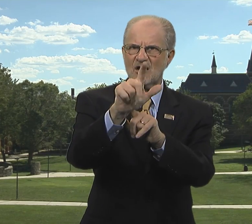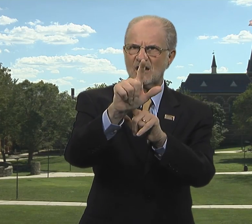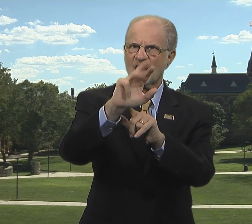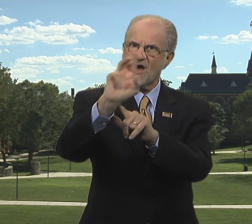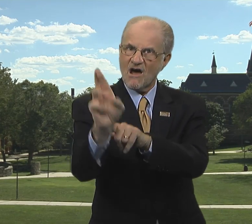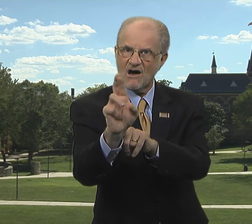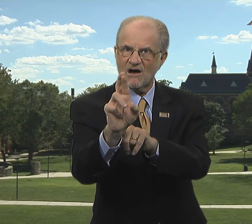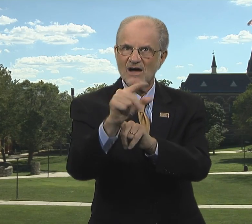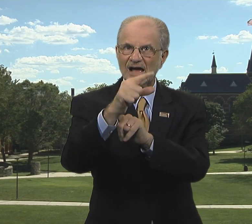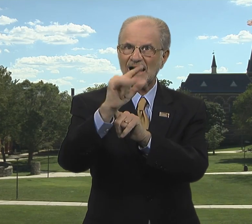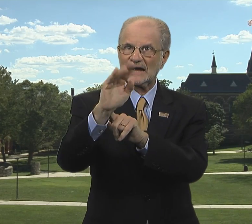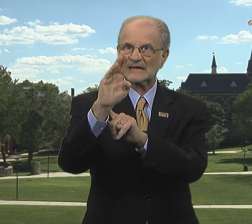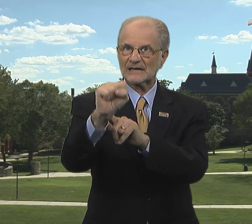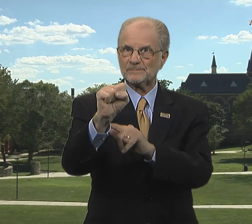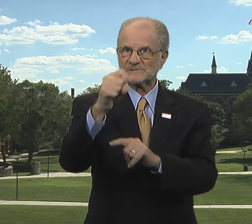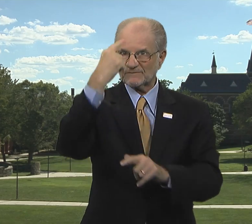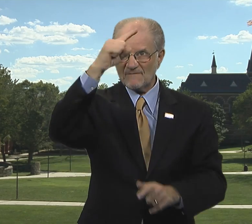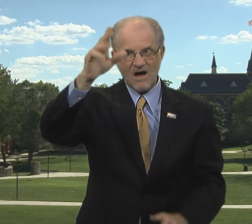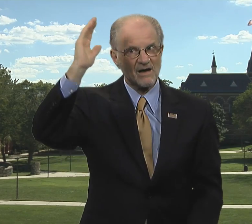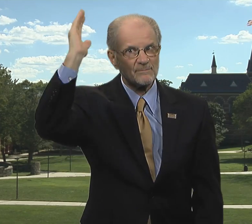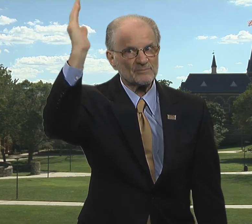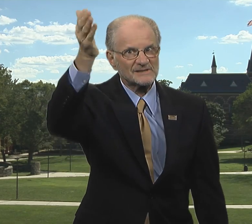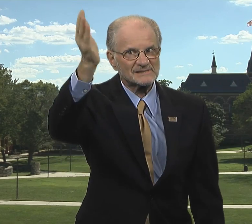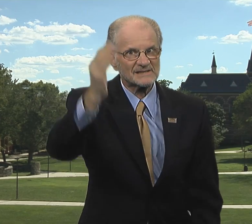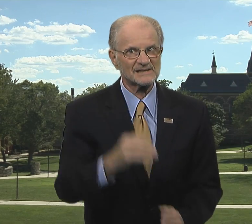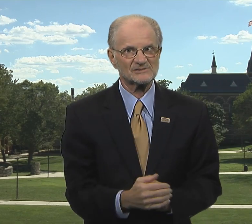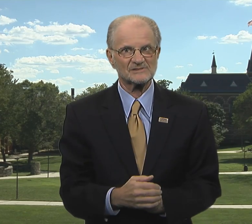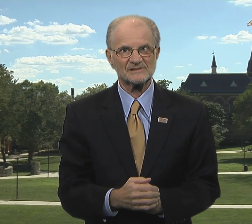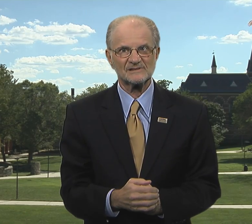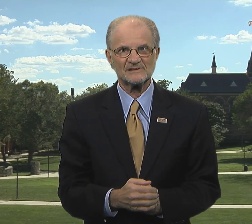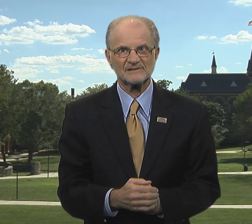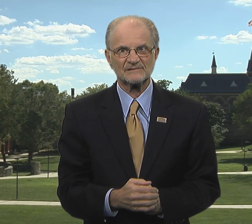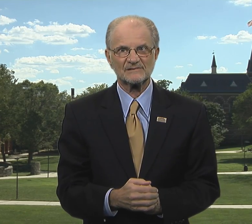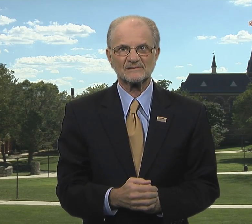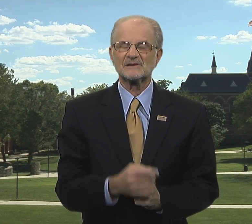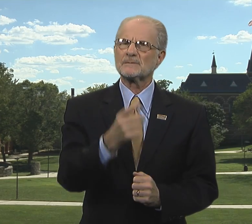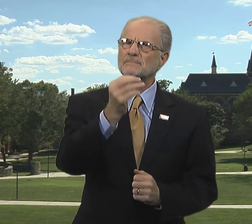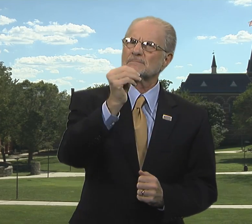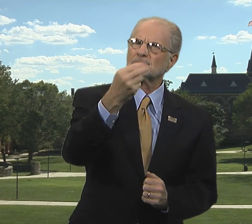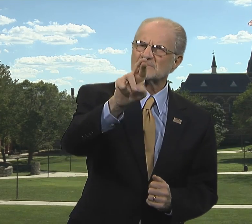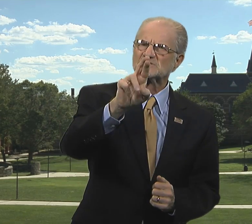Carroll R. Gibbs for a presentation.